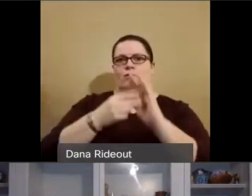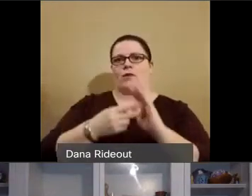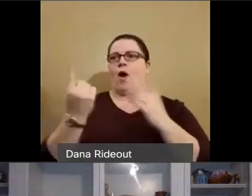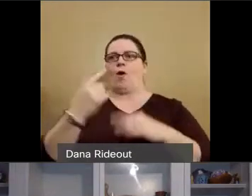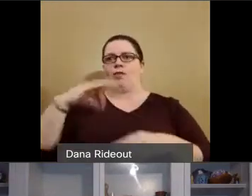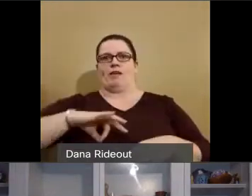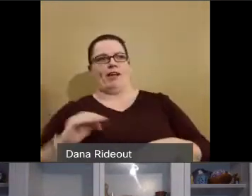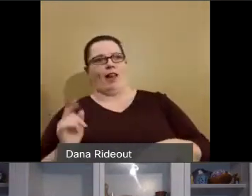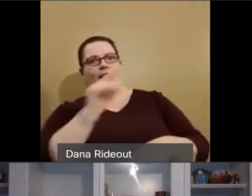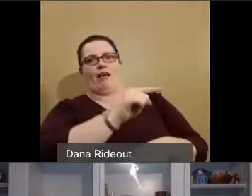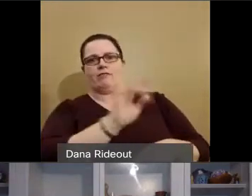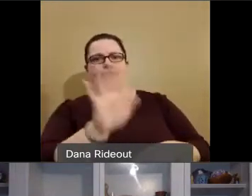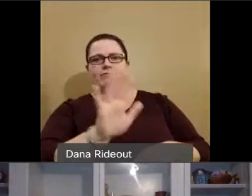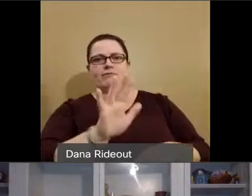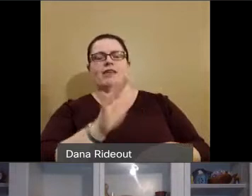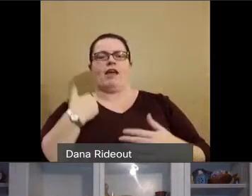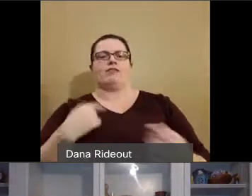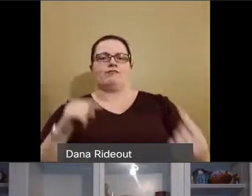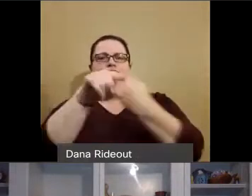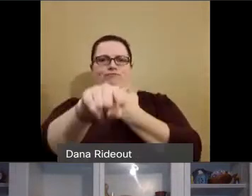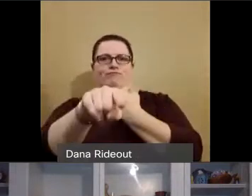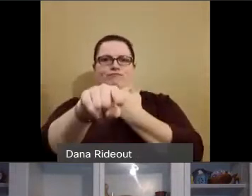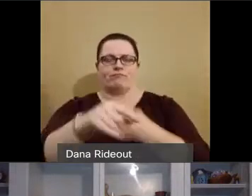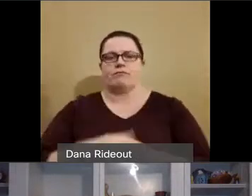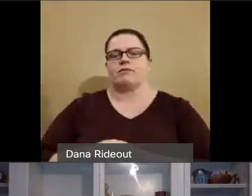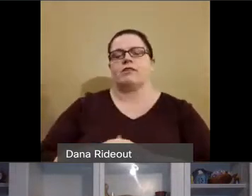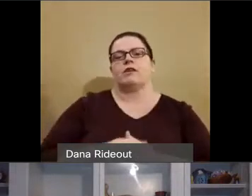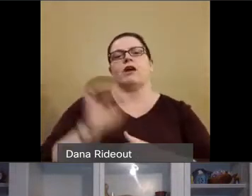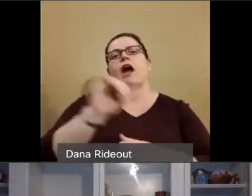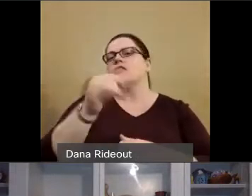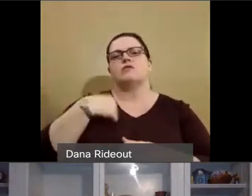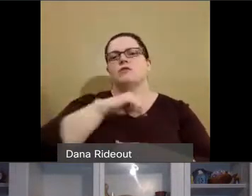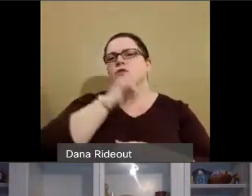We also don't have necessarily.